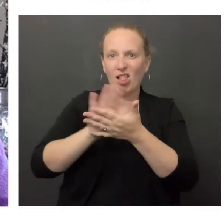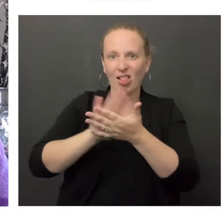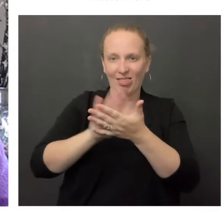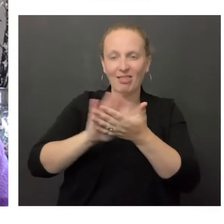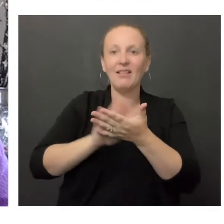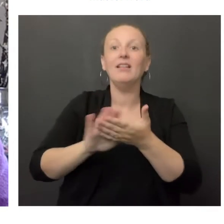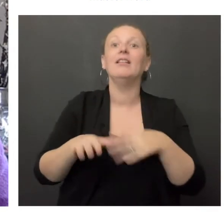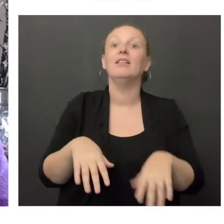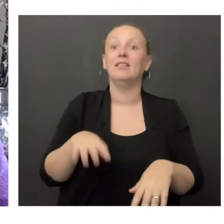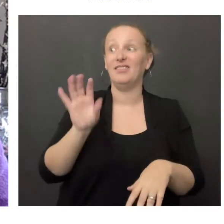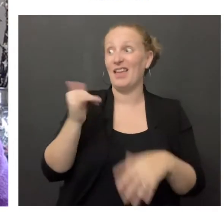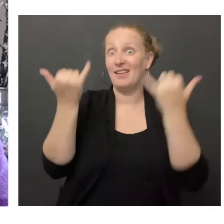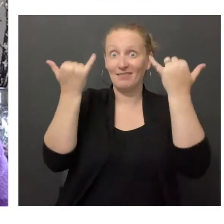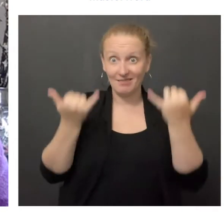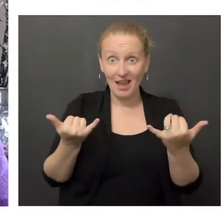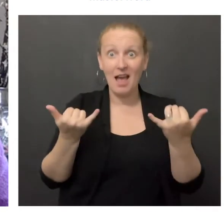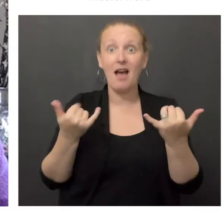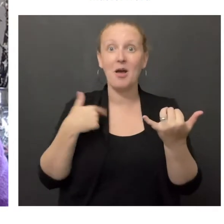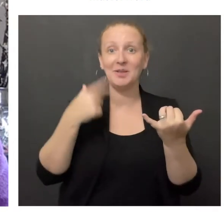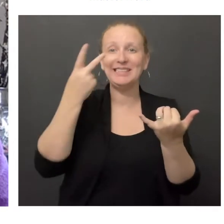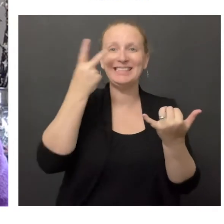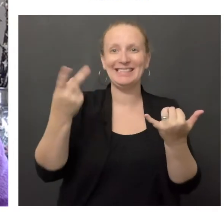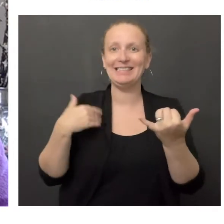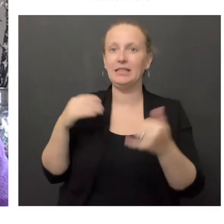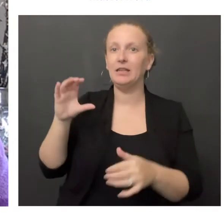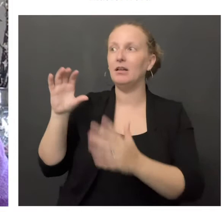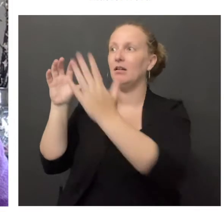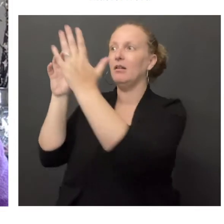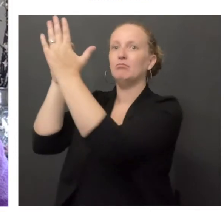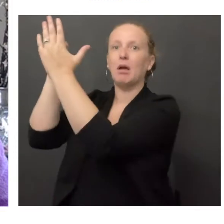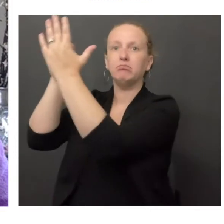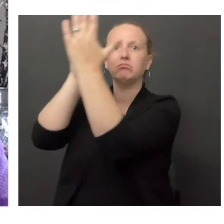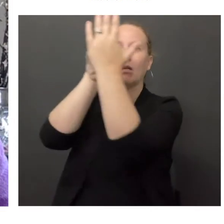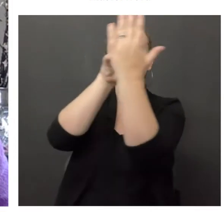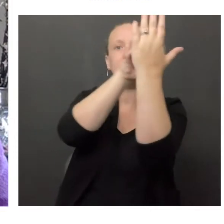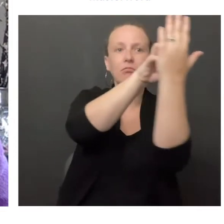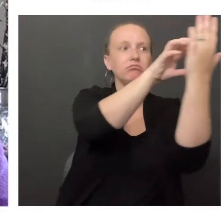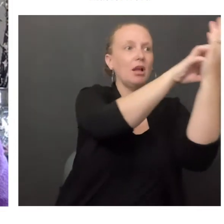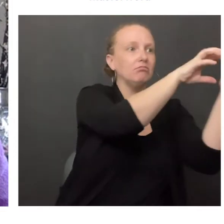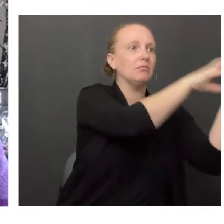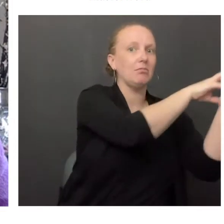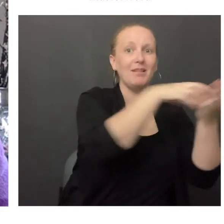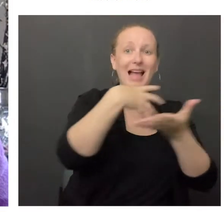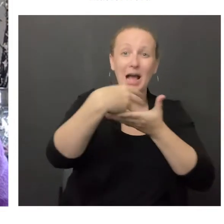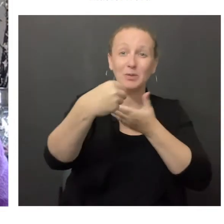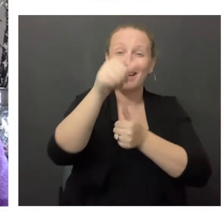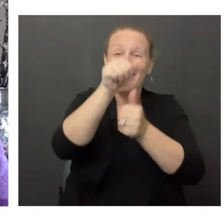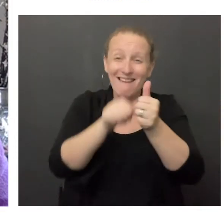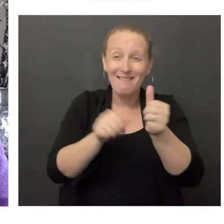as hand sanitizers in the medical center is really the goal for us.